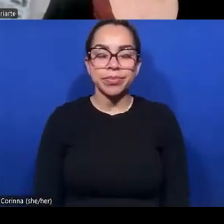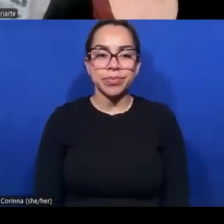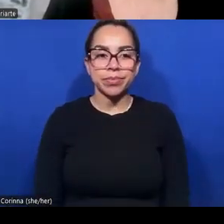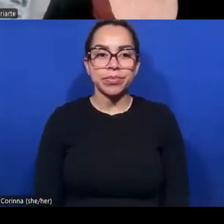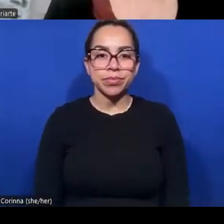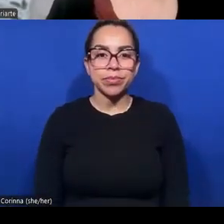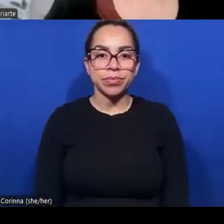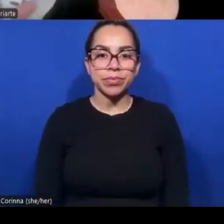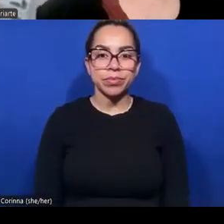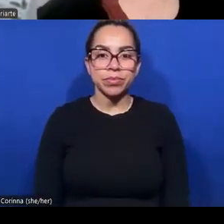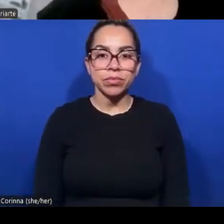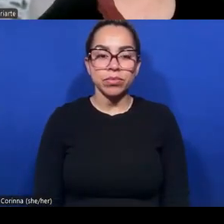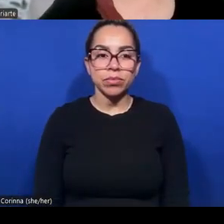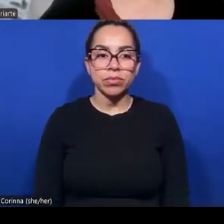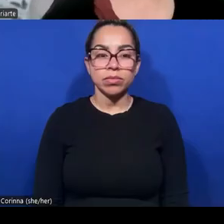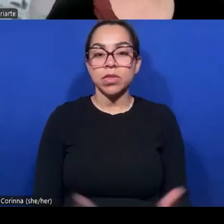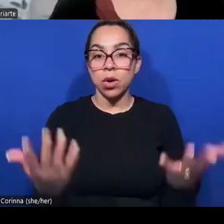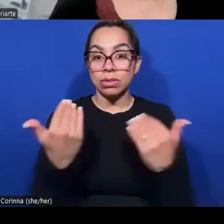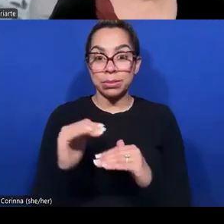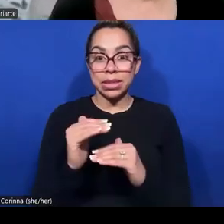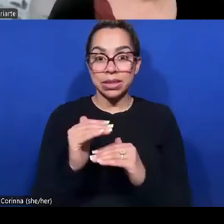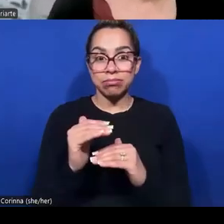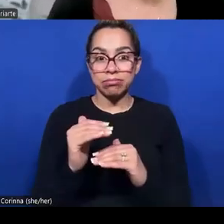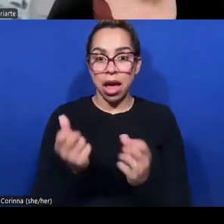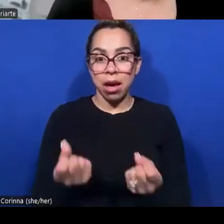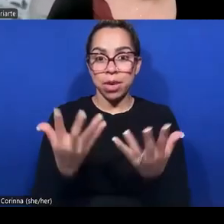So limits on how much you can have in your account